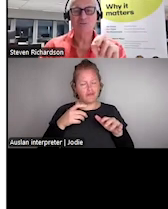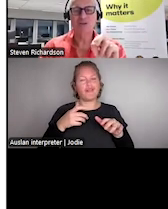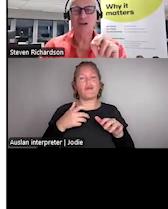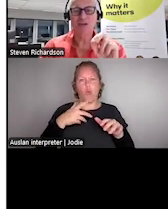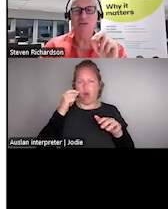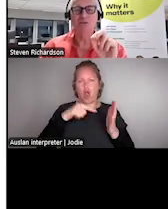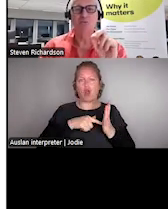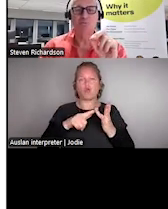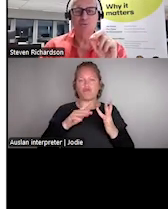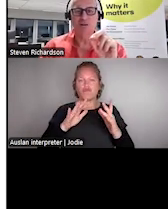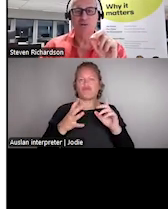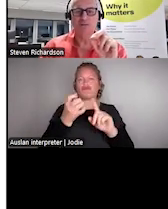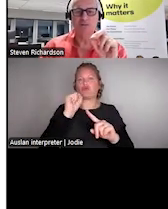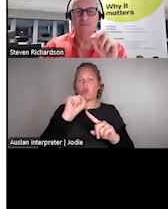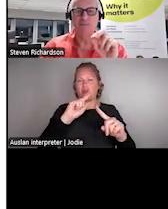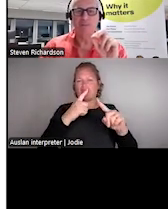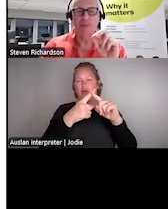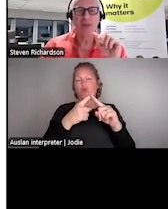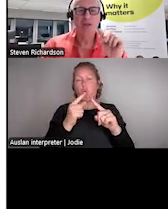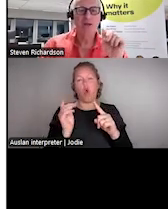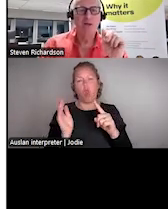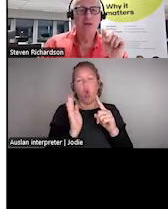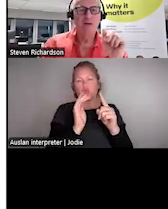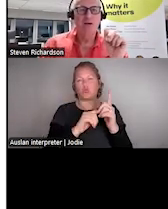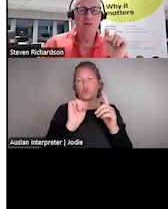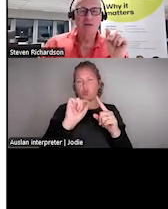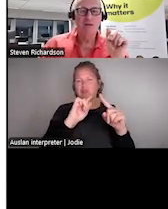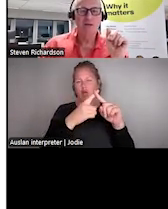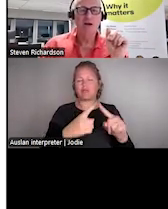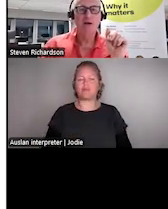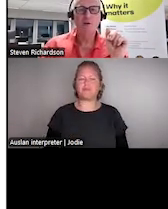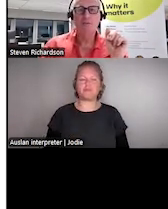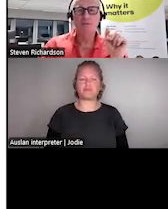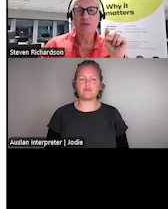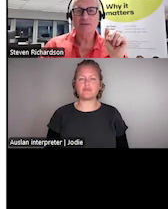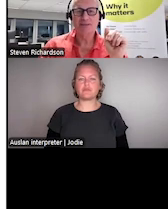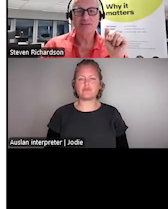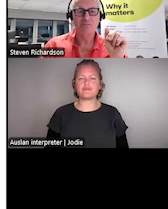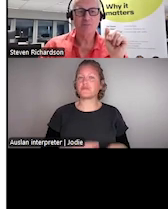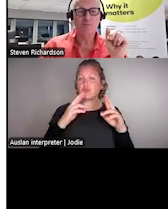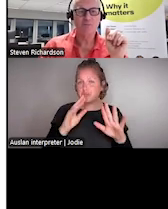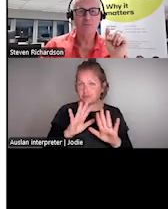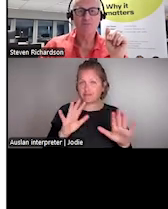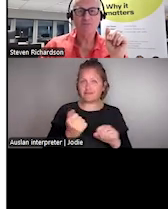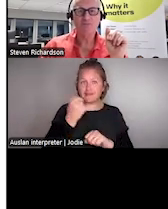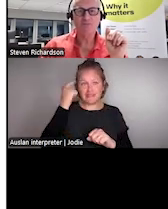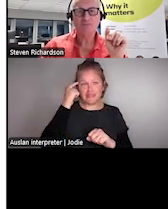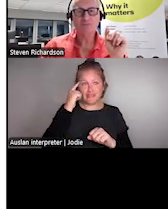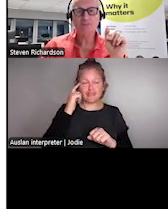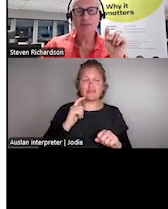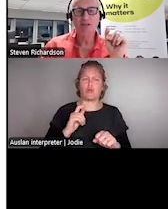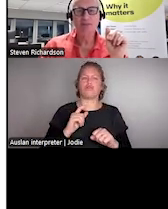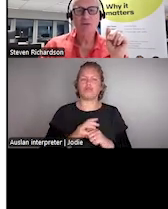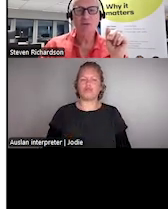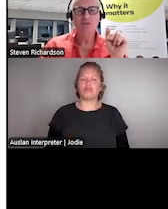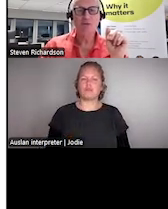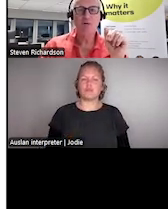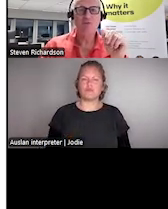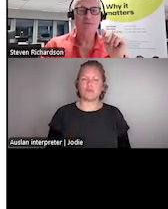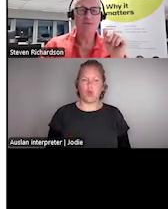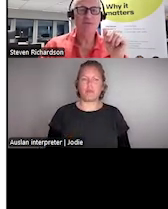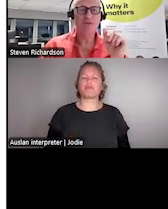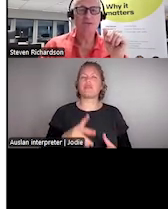your target or very close to it. OK, I hope that makes sense. So components of your quite phase,